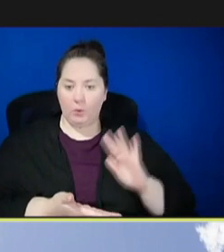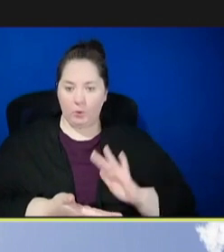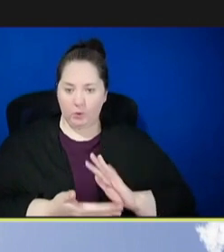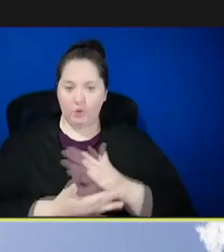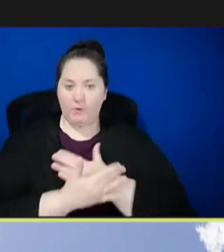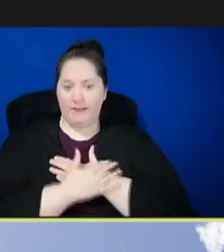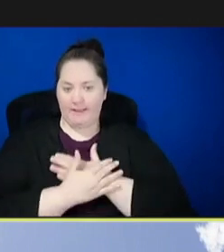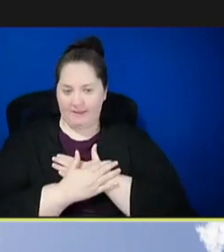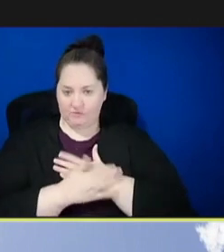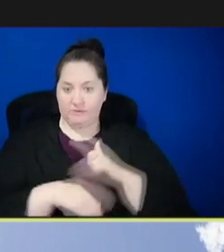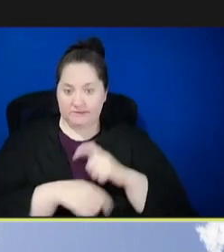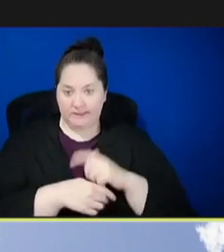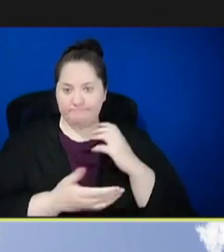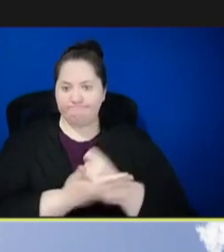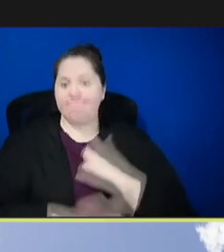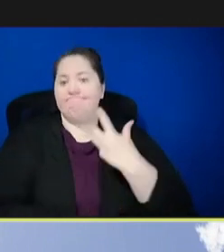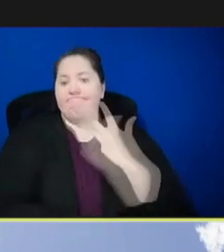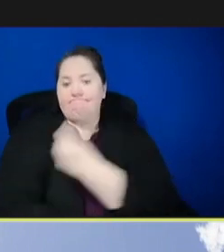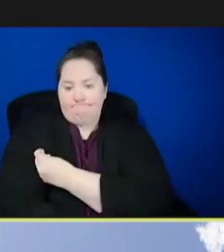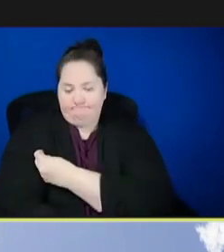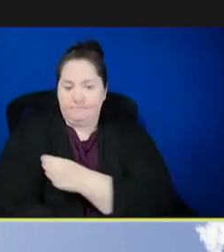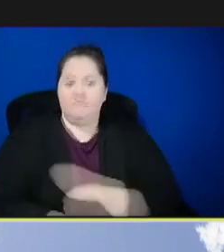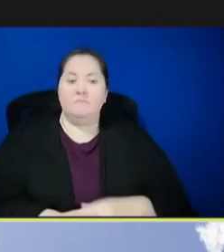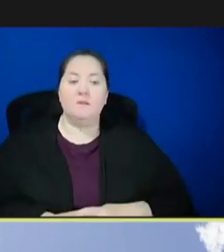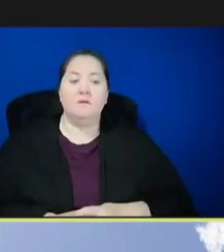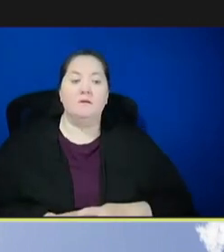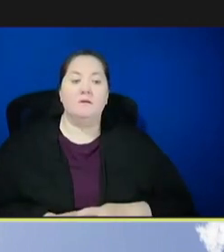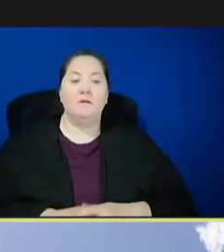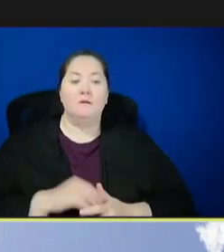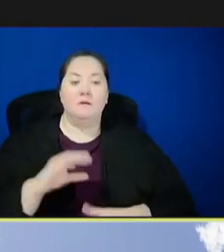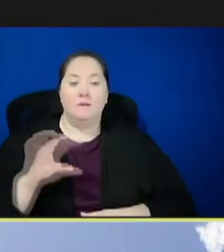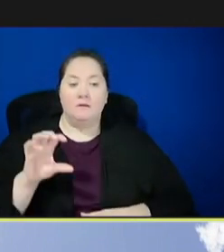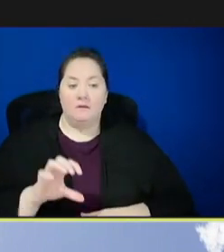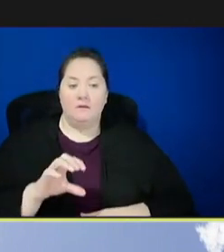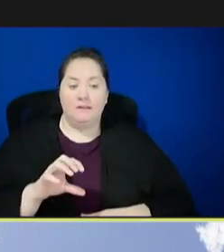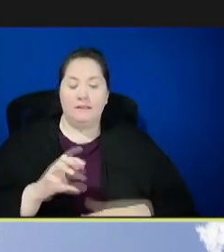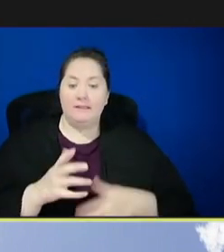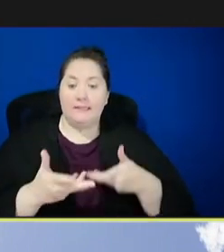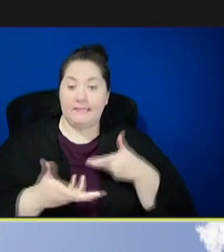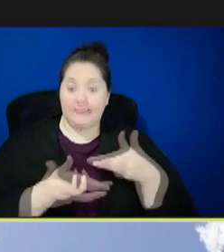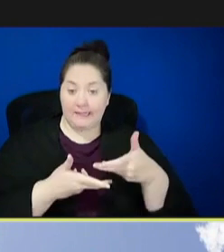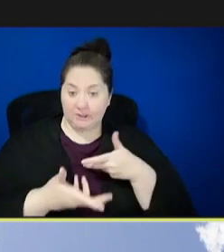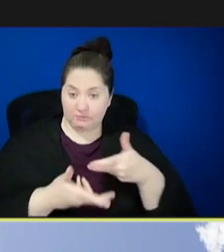time to be vaccinated. If we go down to the bottom right, you see the word engagement.